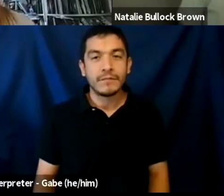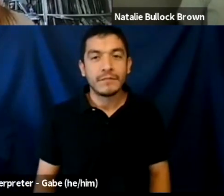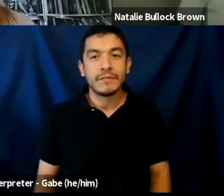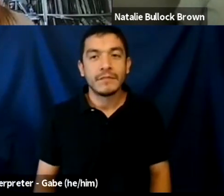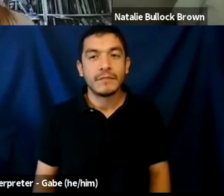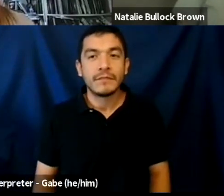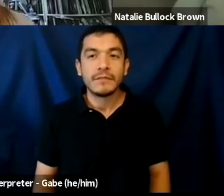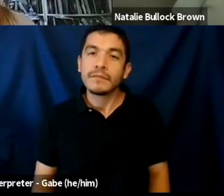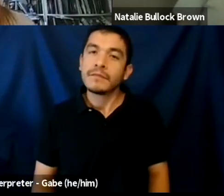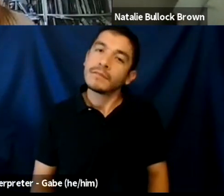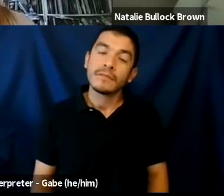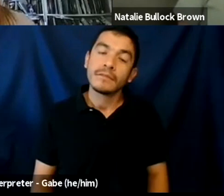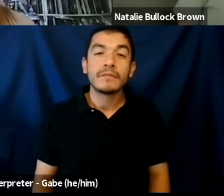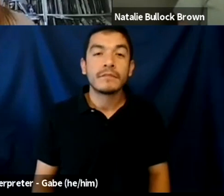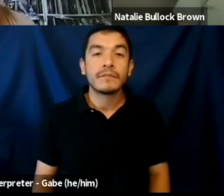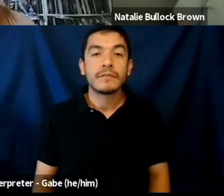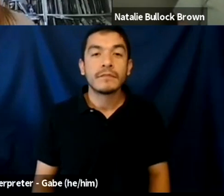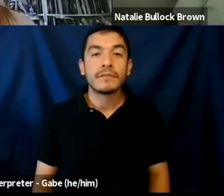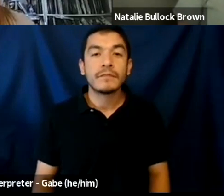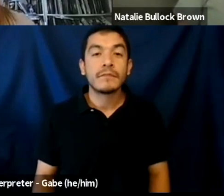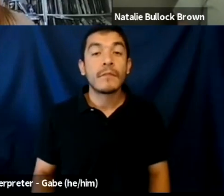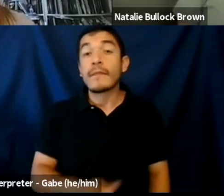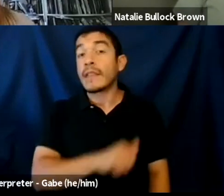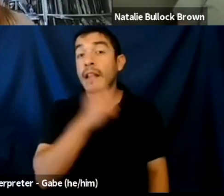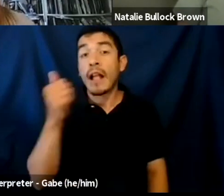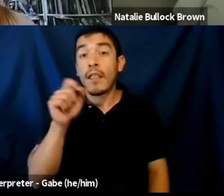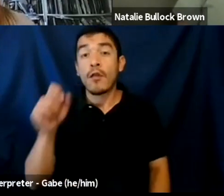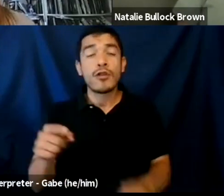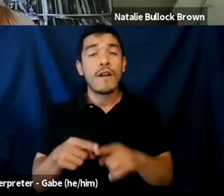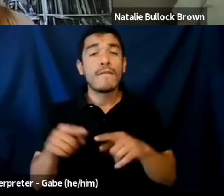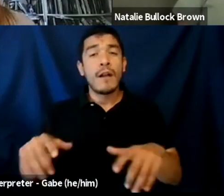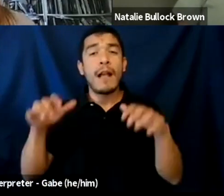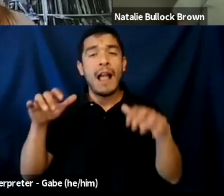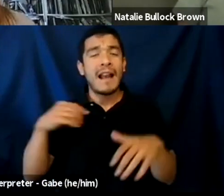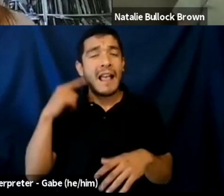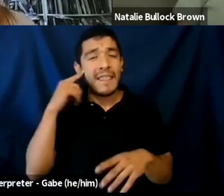Absolutely, another question from the audience that I think is really valuable.